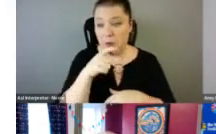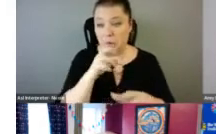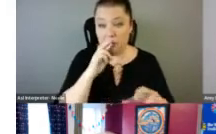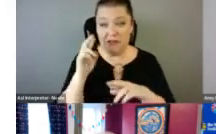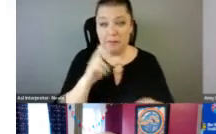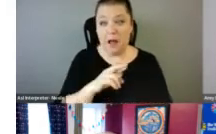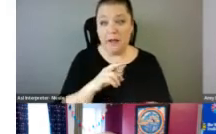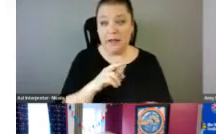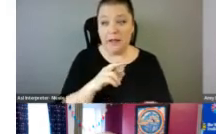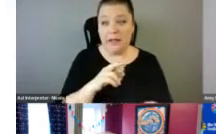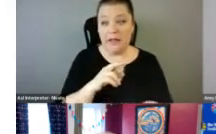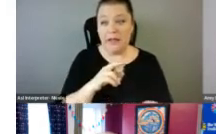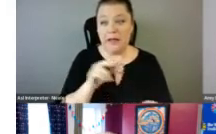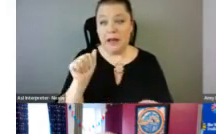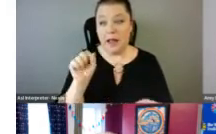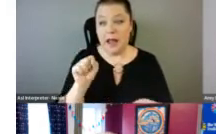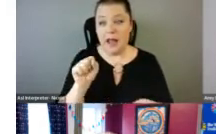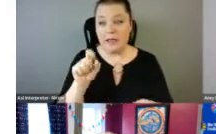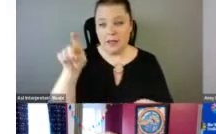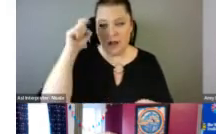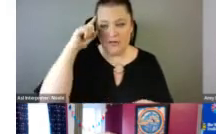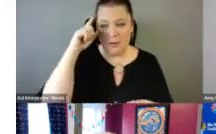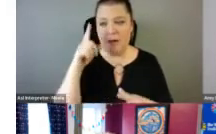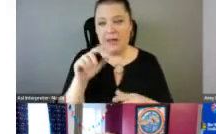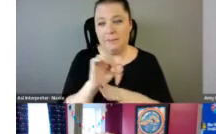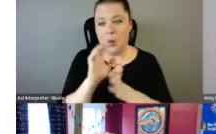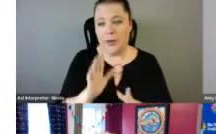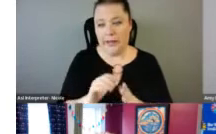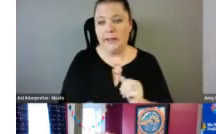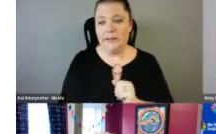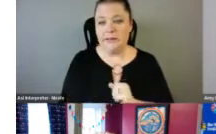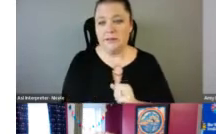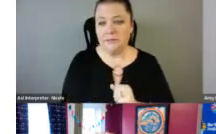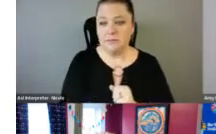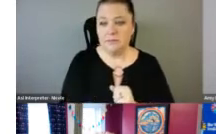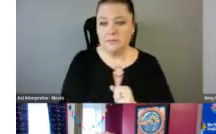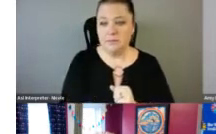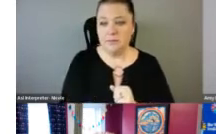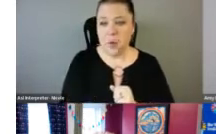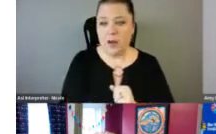self identify as government employees. And that's the